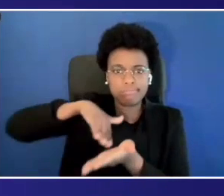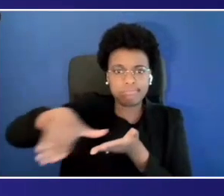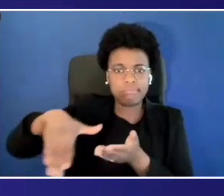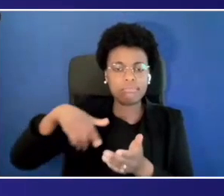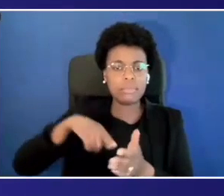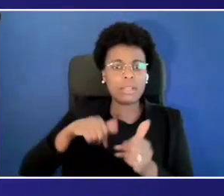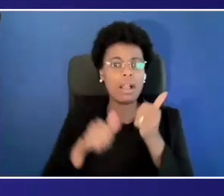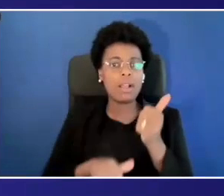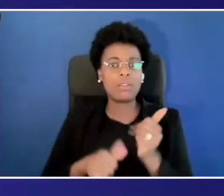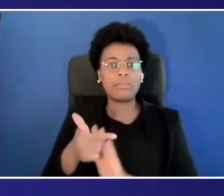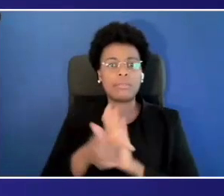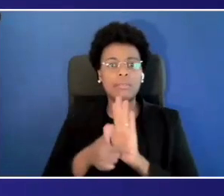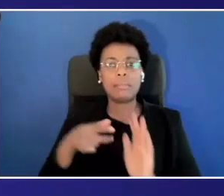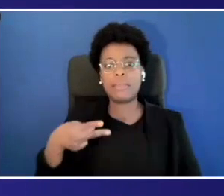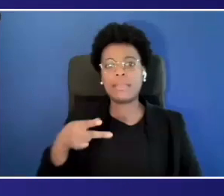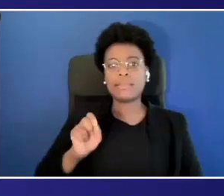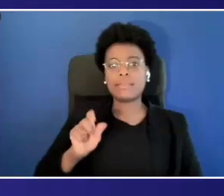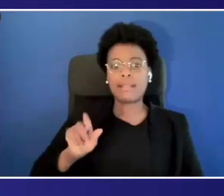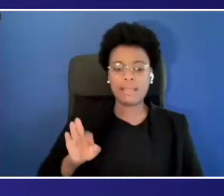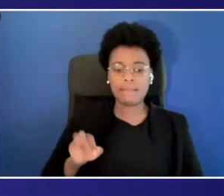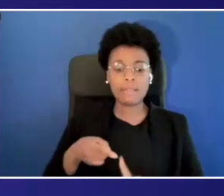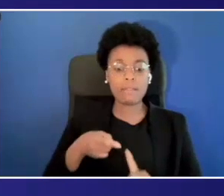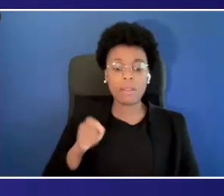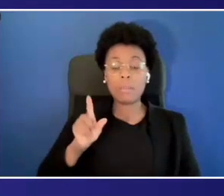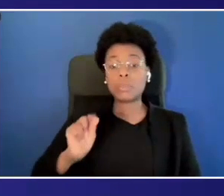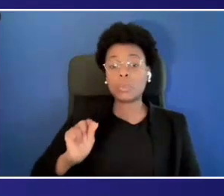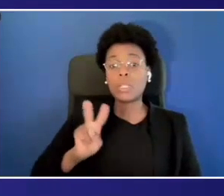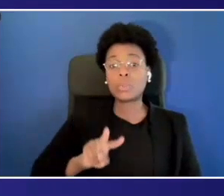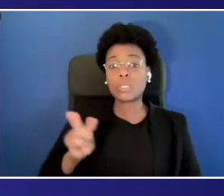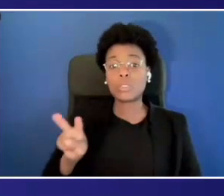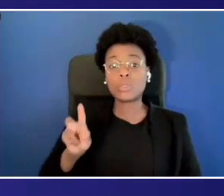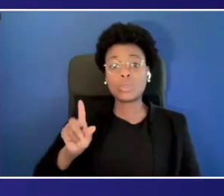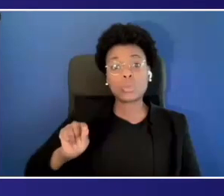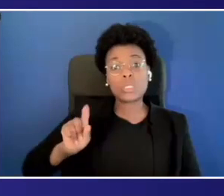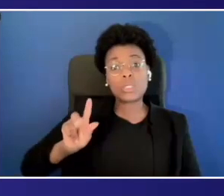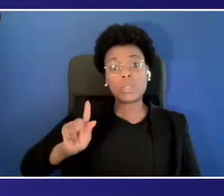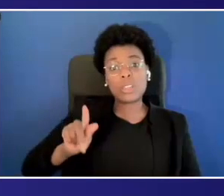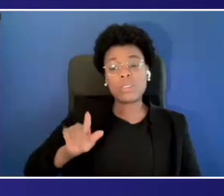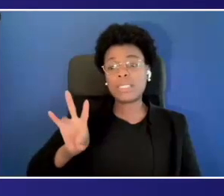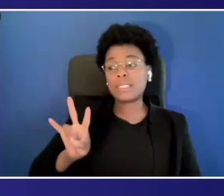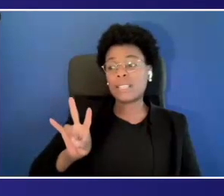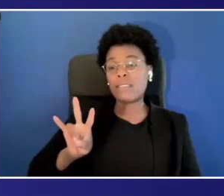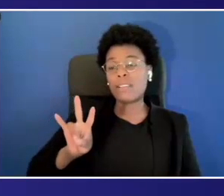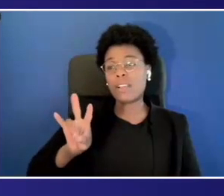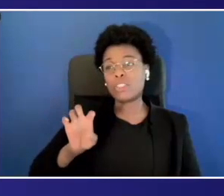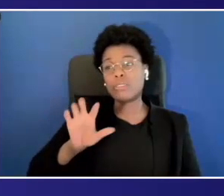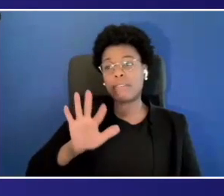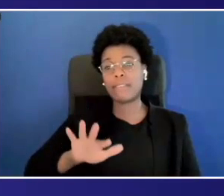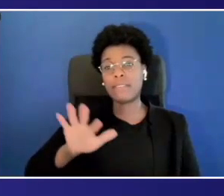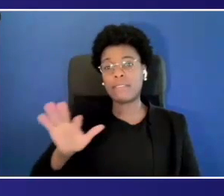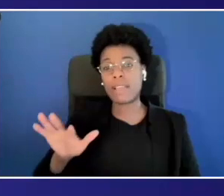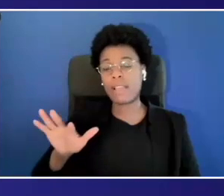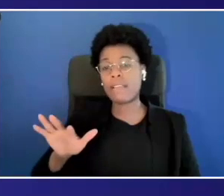And from 2022 to 2023. 755 billion dollars in PPP loans were forgiven.